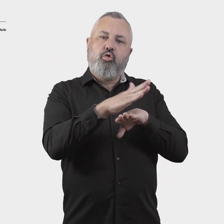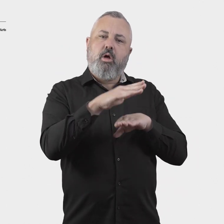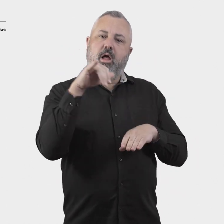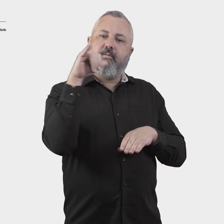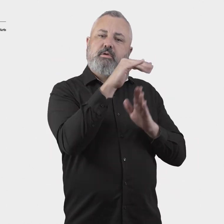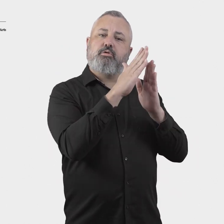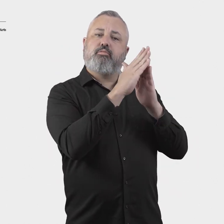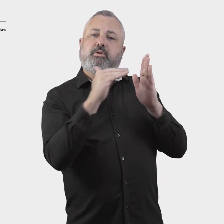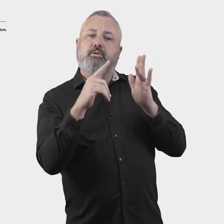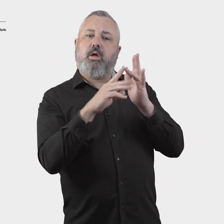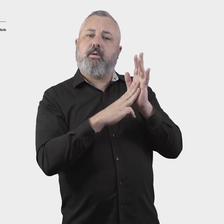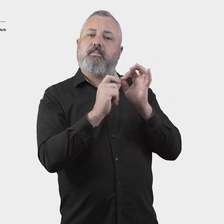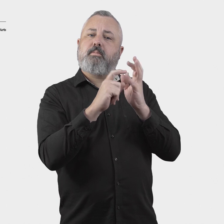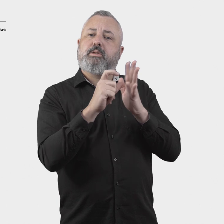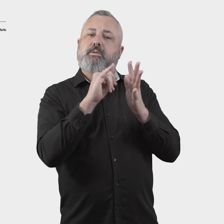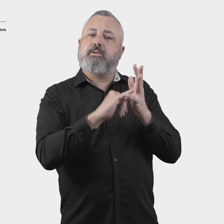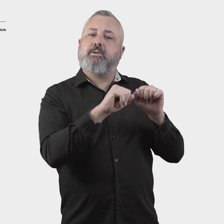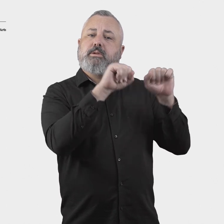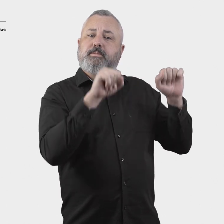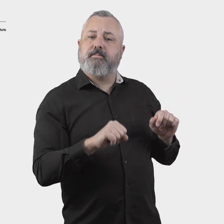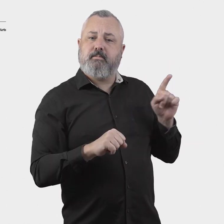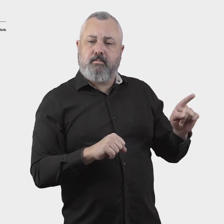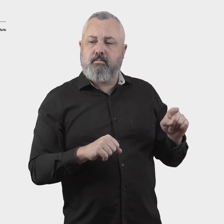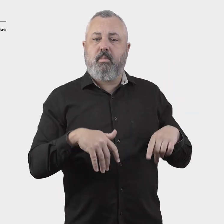Aviation Industry Ombuds Scheme.